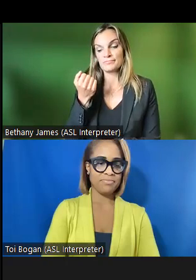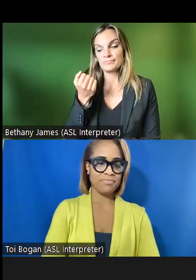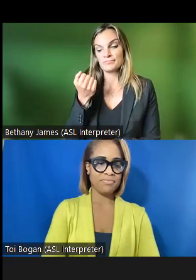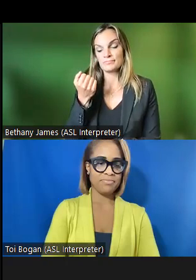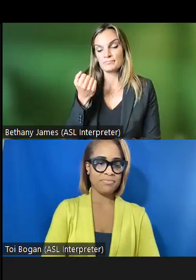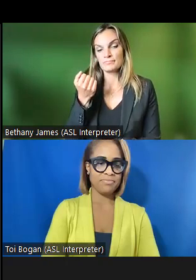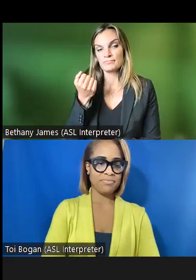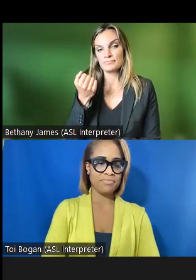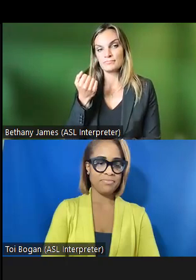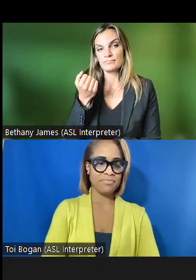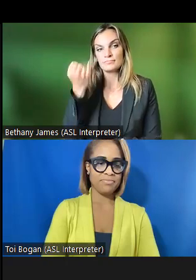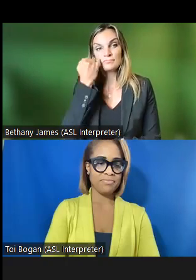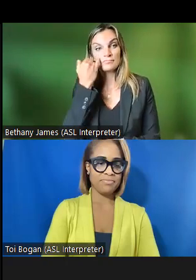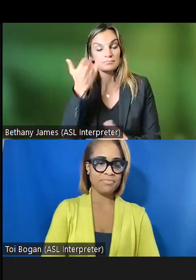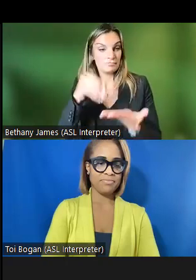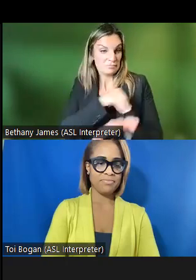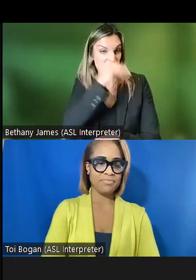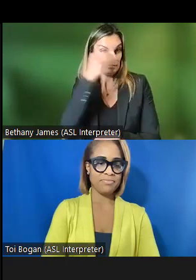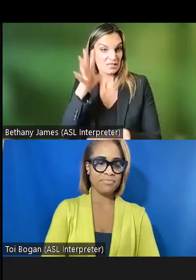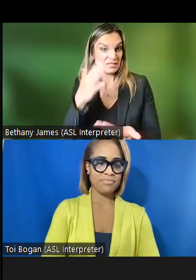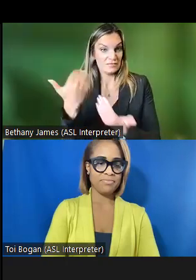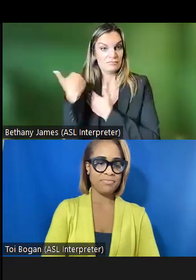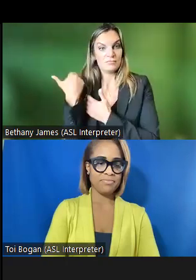one would impose an undue financial or administrative hardship.